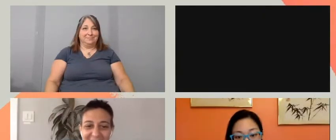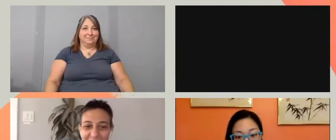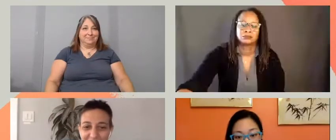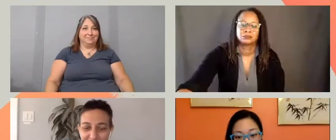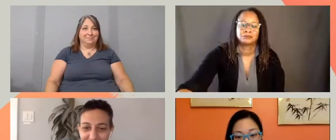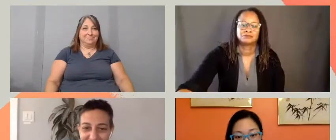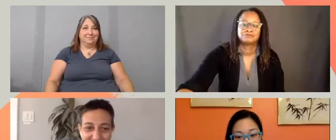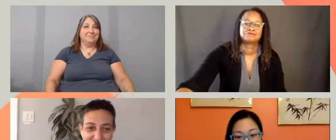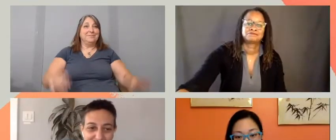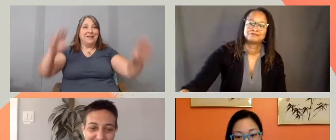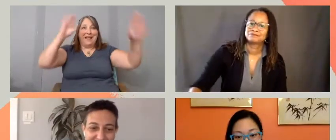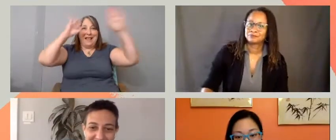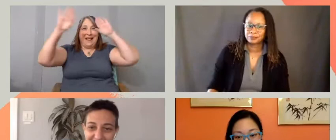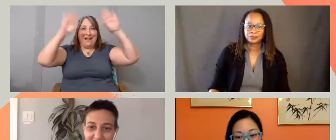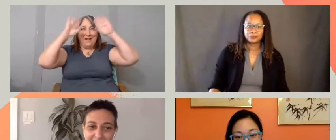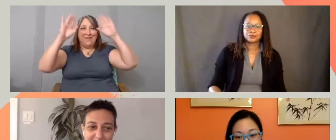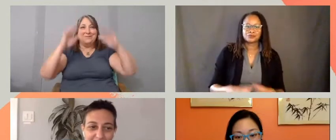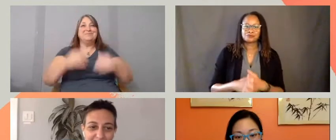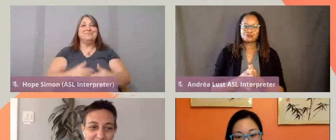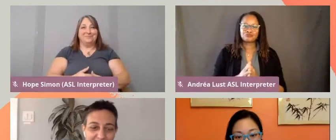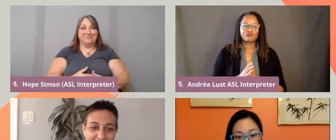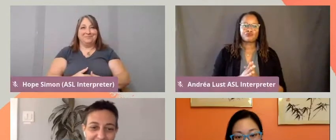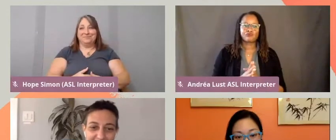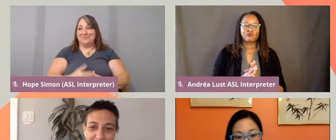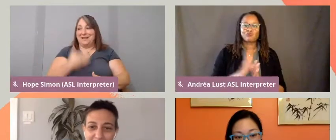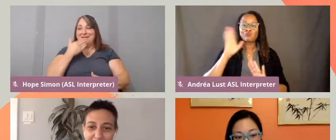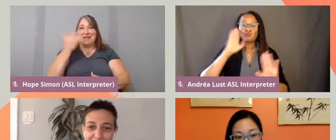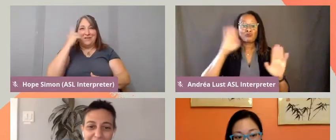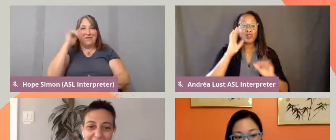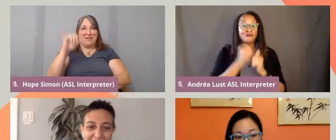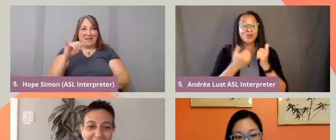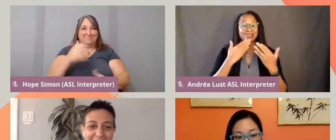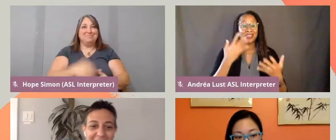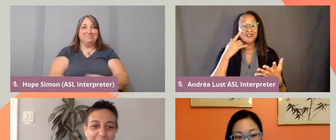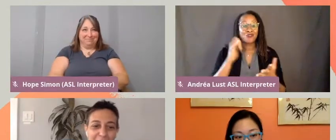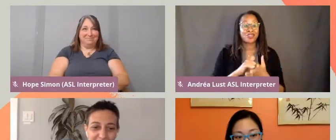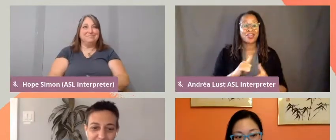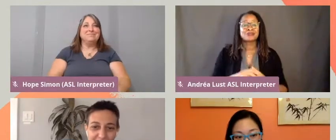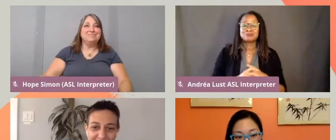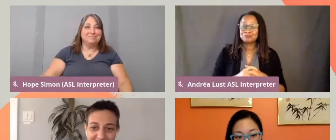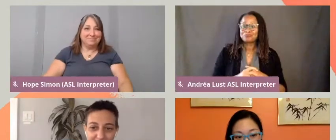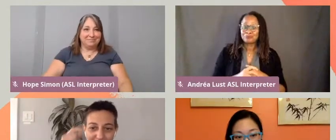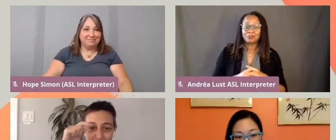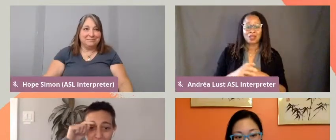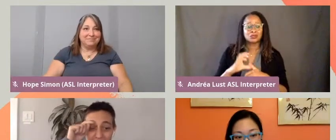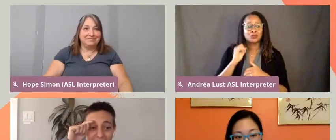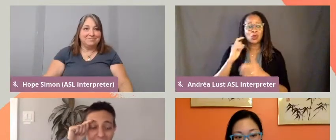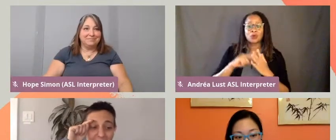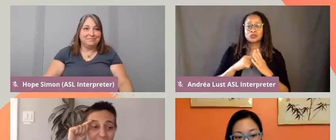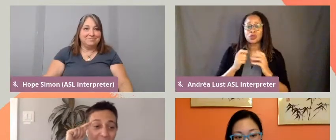Hello everybody. Thank you for that. Really beautiful. Faisal, so we're gonna start with you.